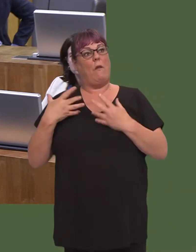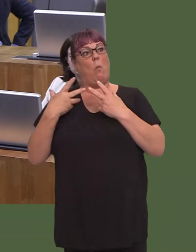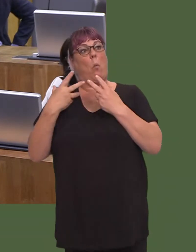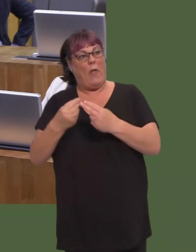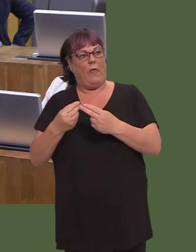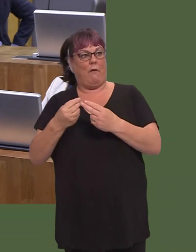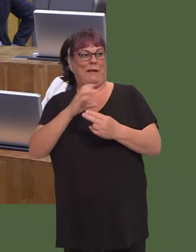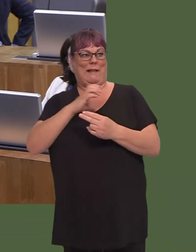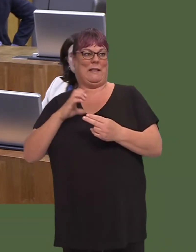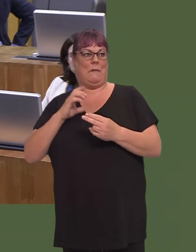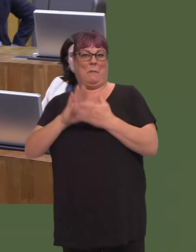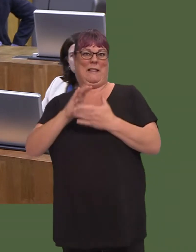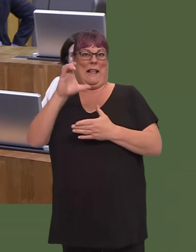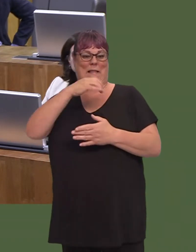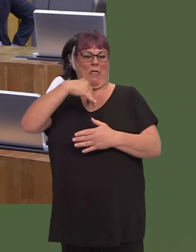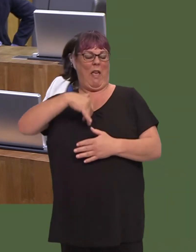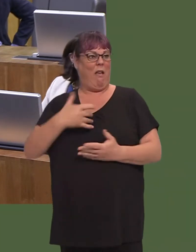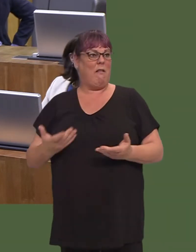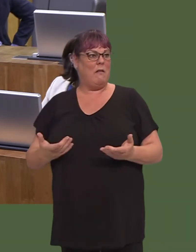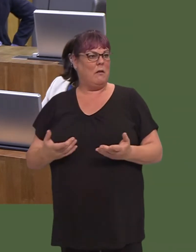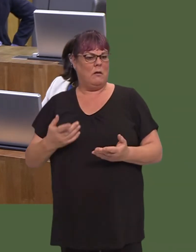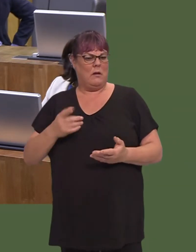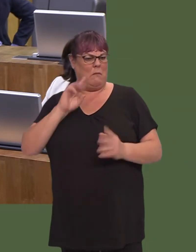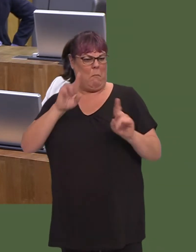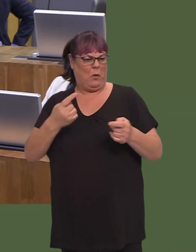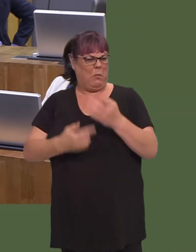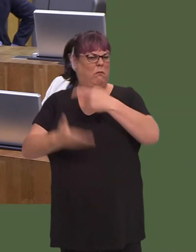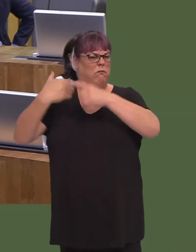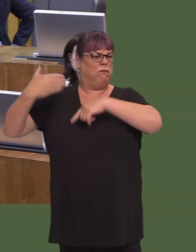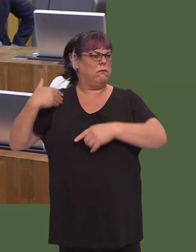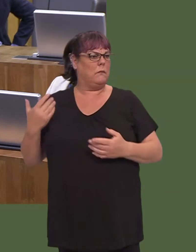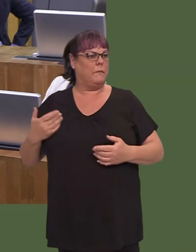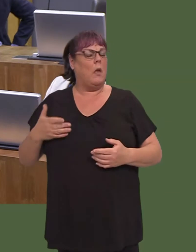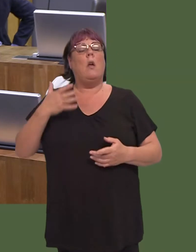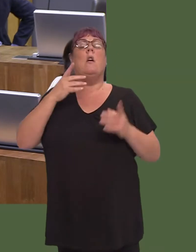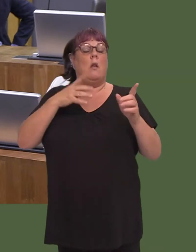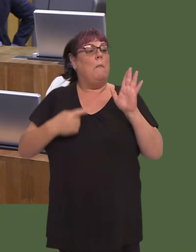Now, he asked my view on it. First of all, to put this in context, I've heard his party